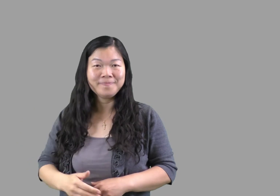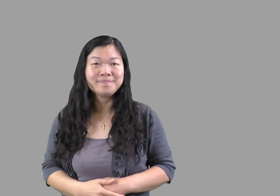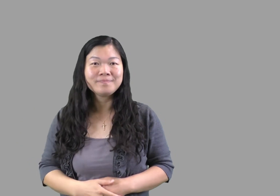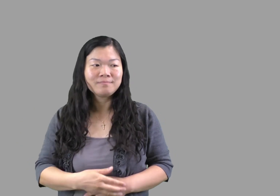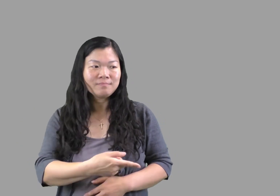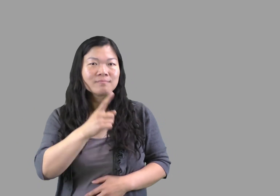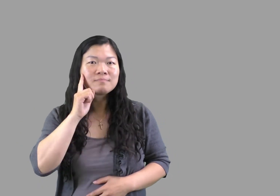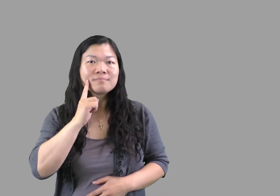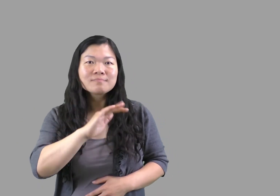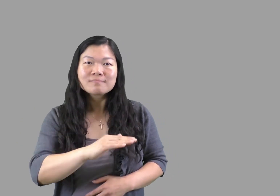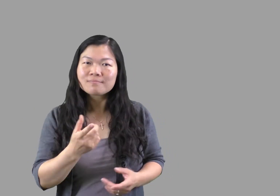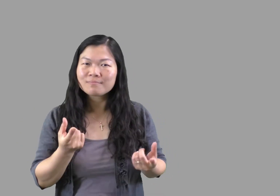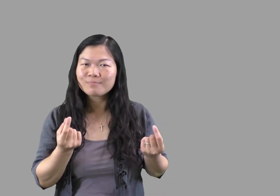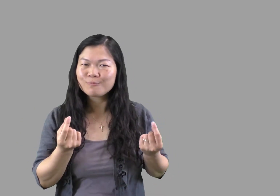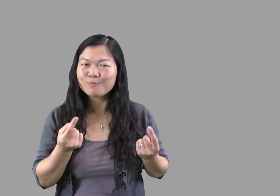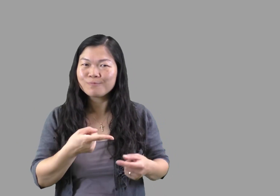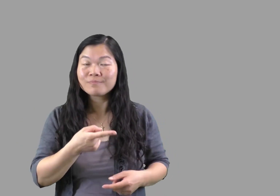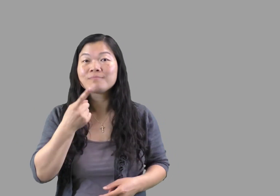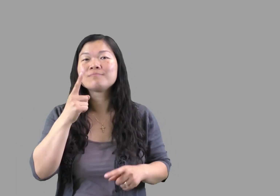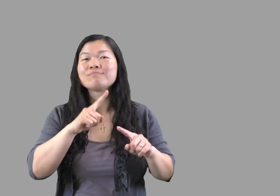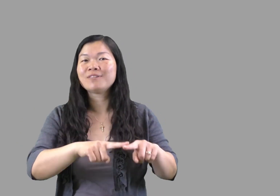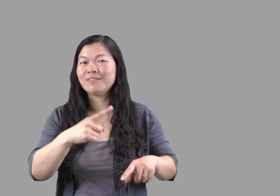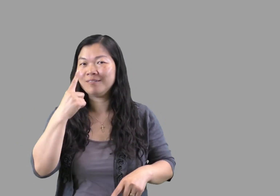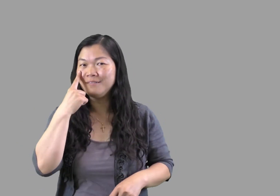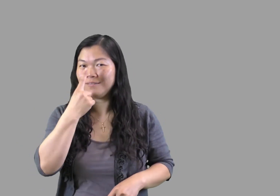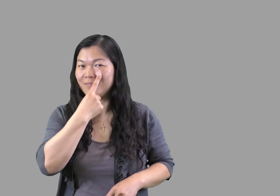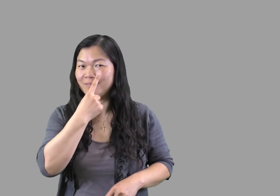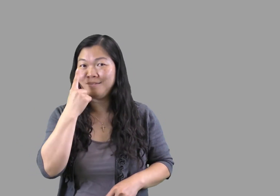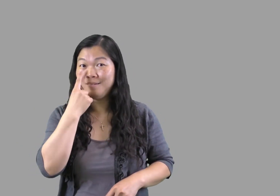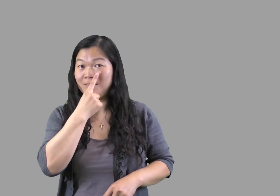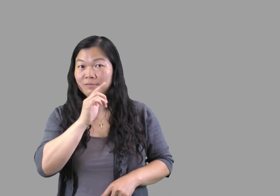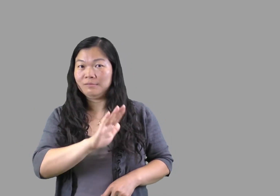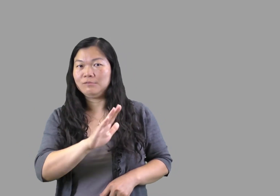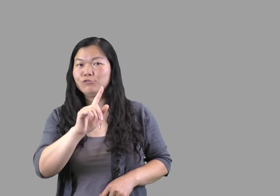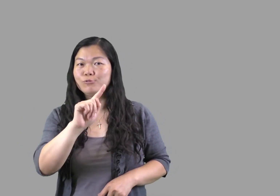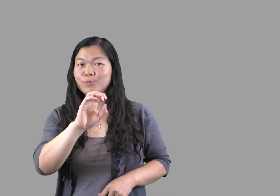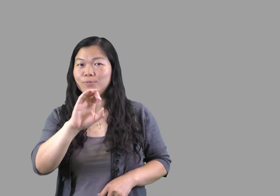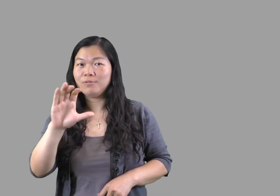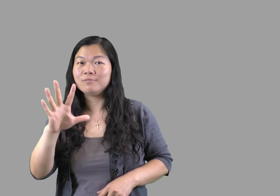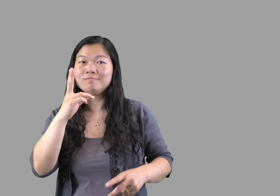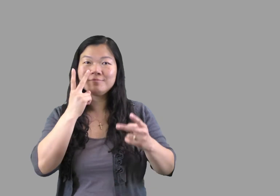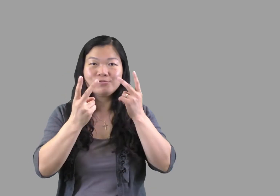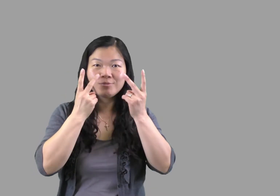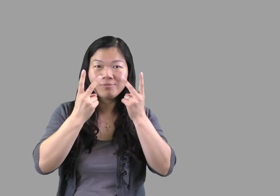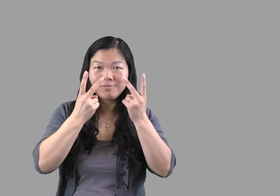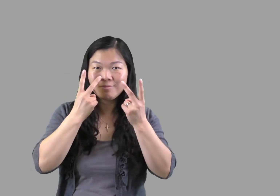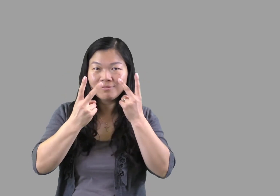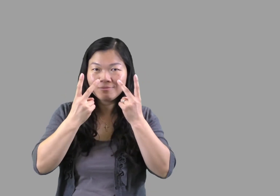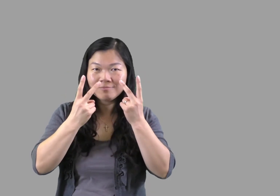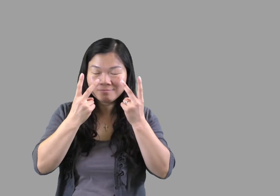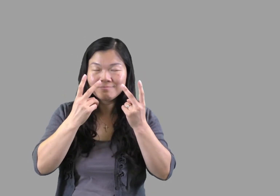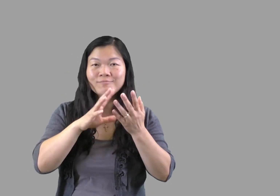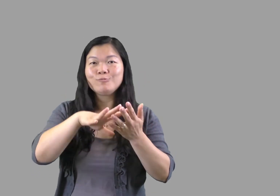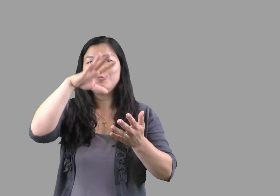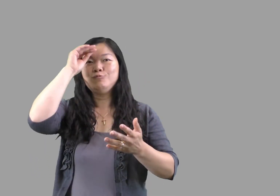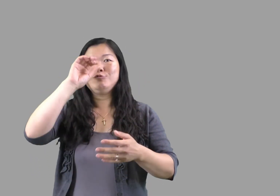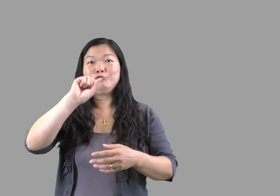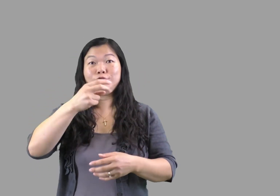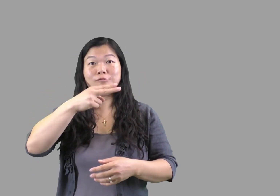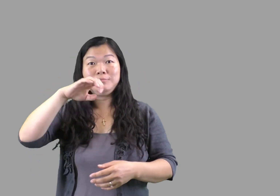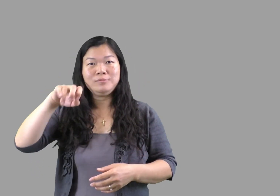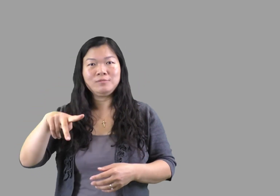What do deaf children do? Rely on sight as a learning tool!